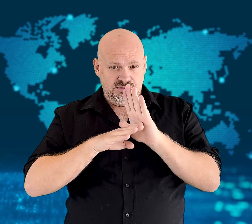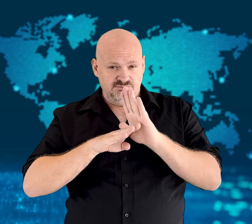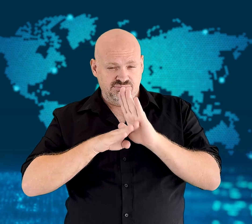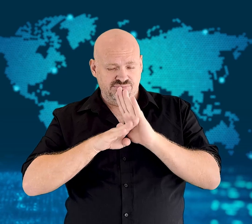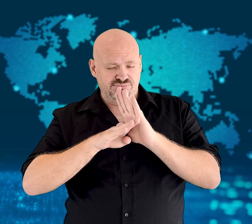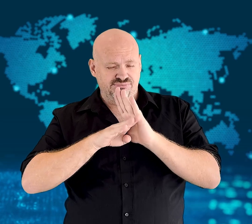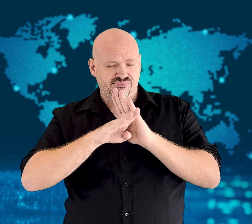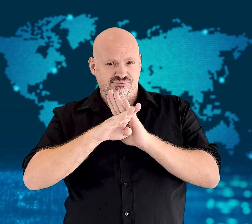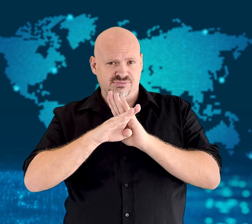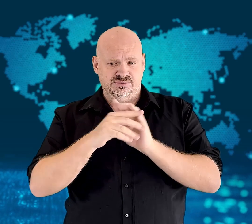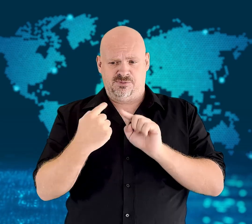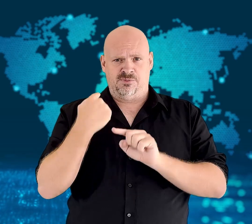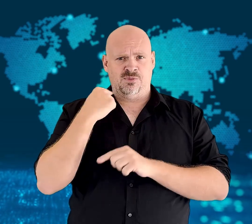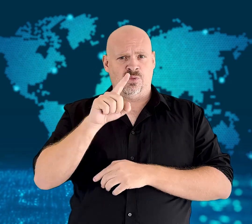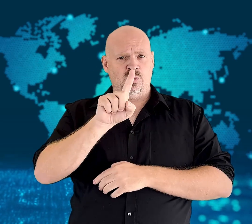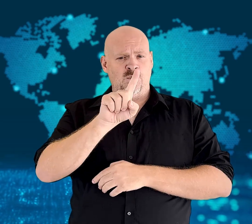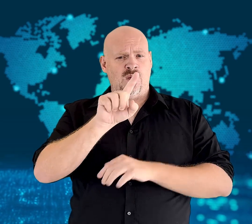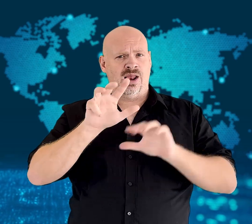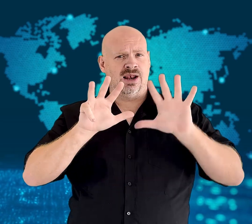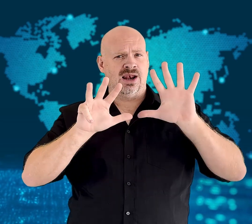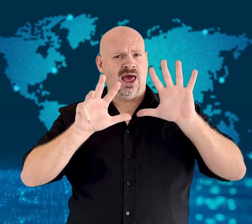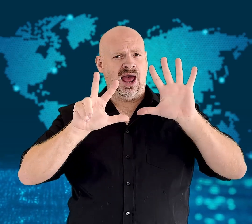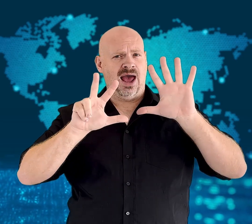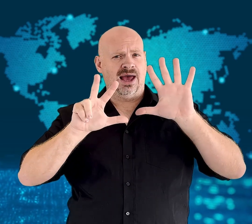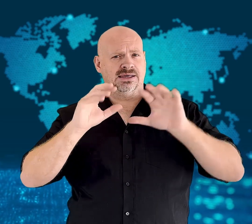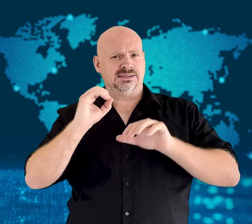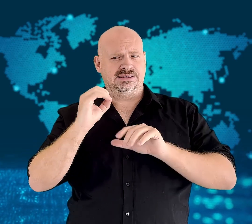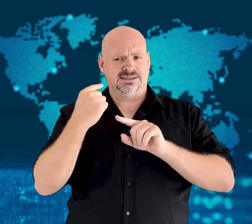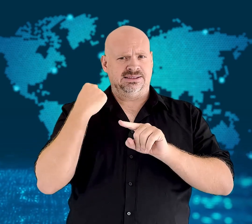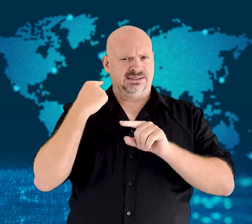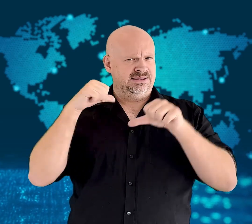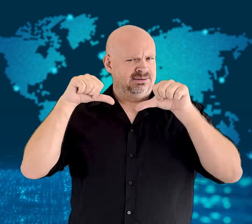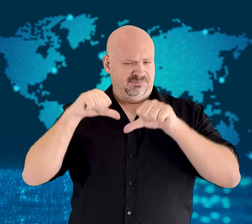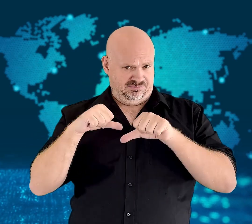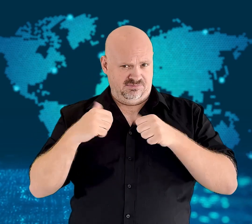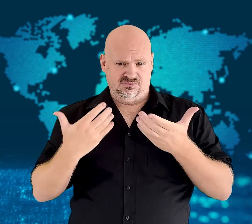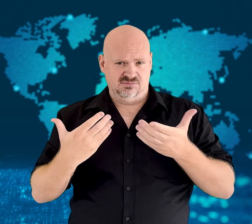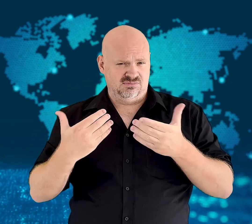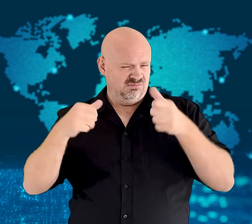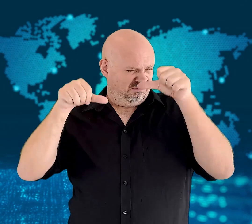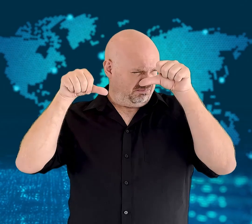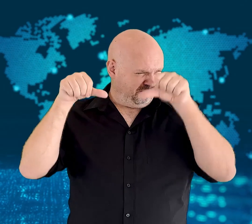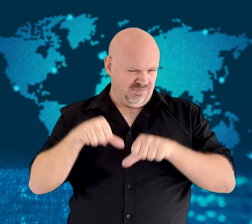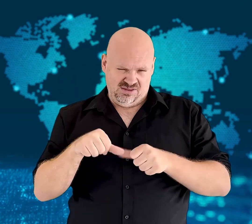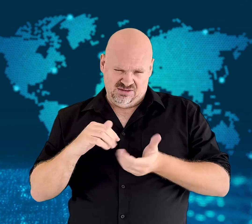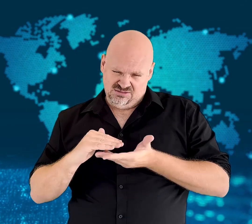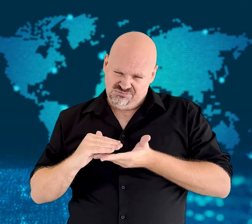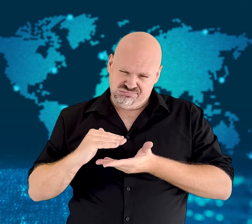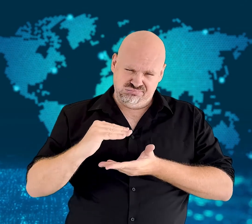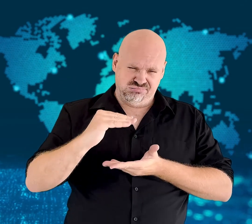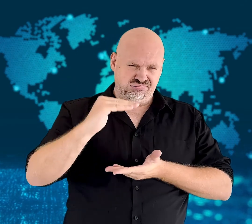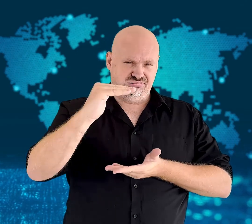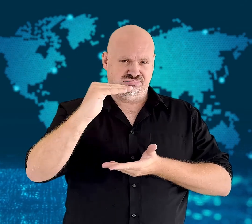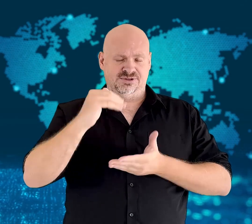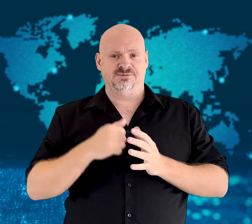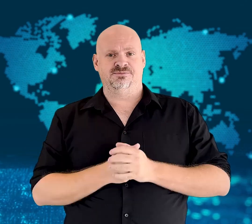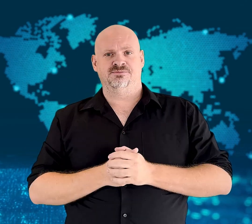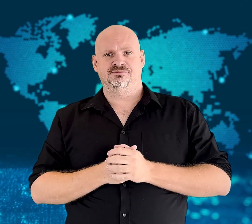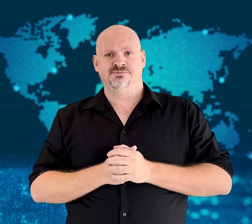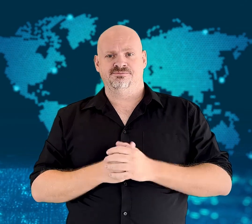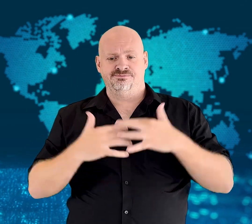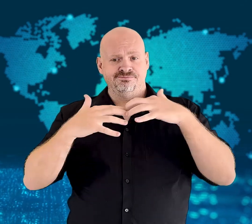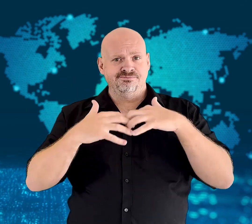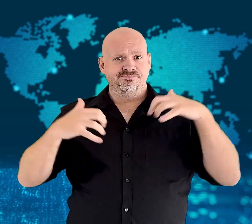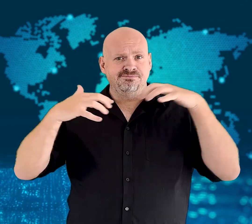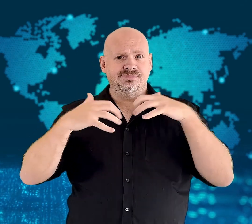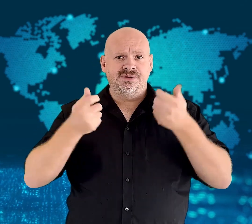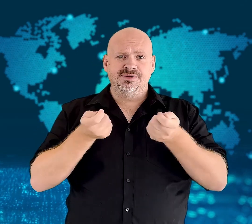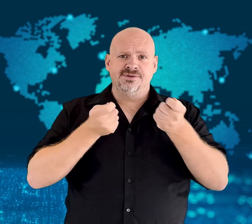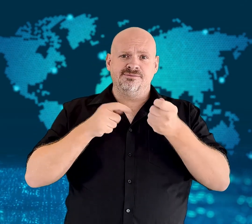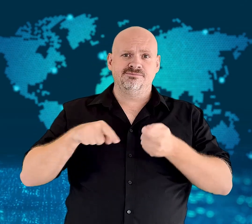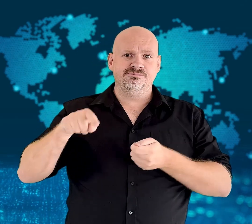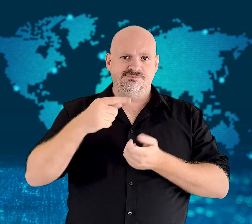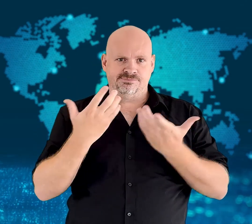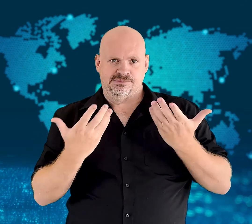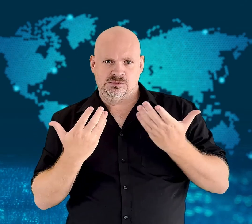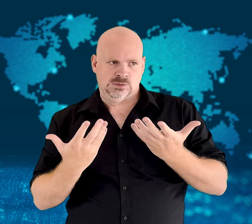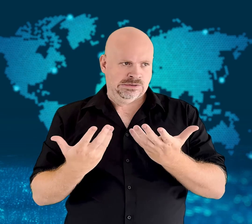Governments are having to ration supplies as they push to find